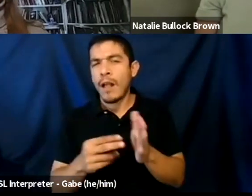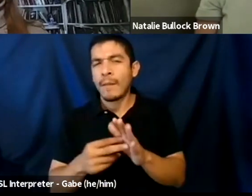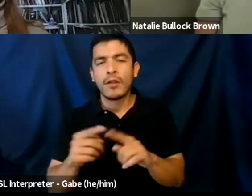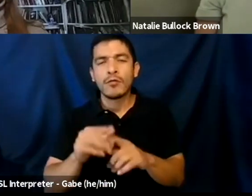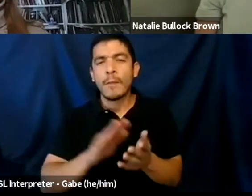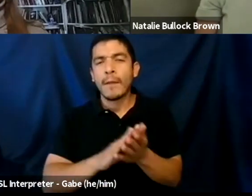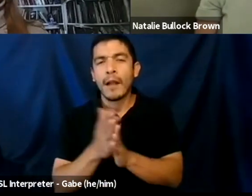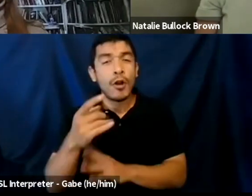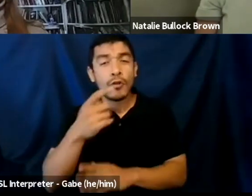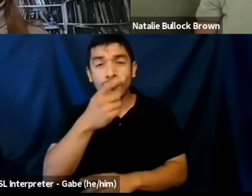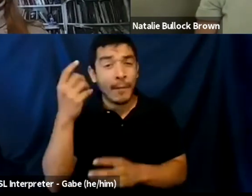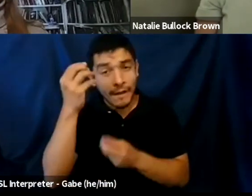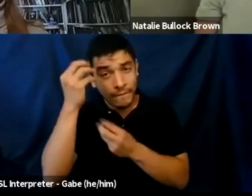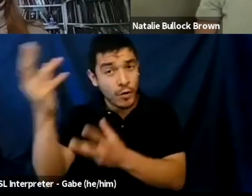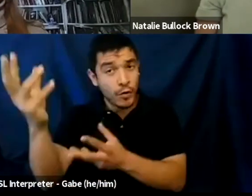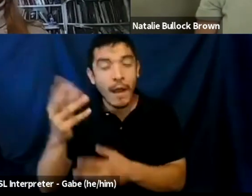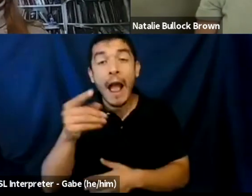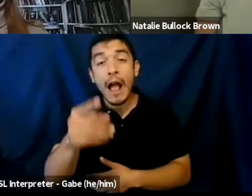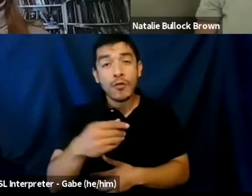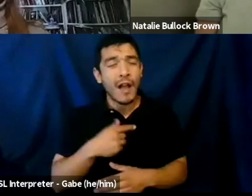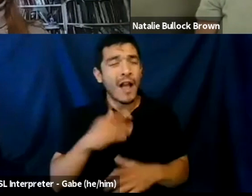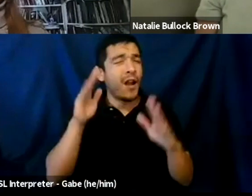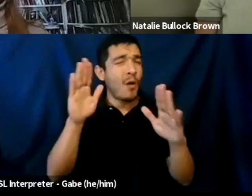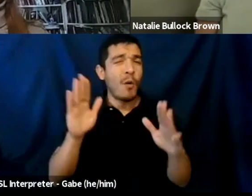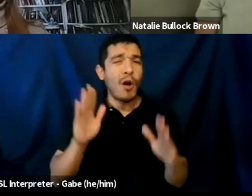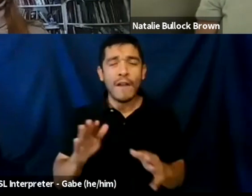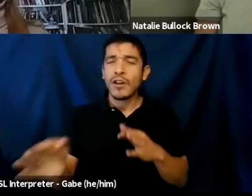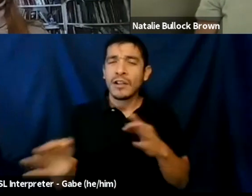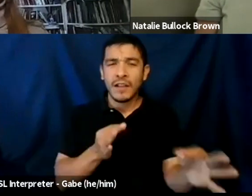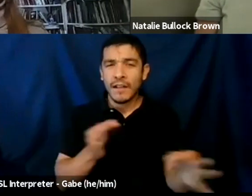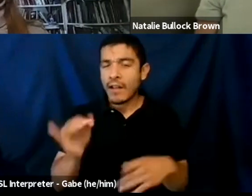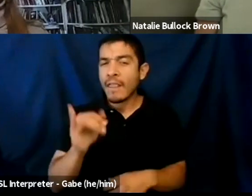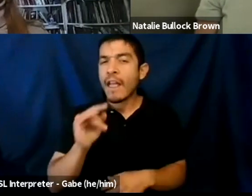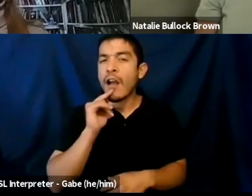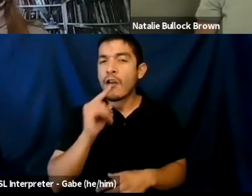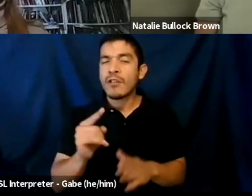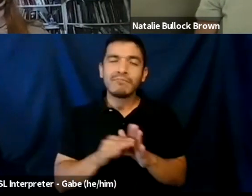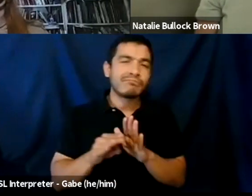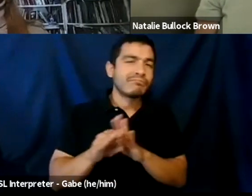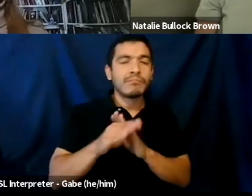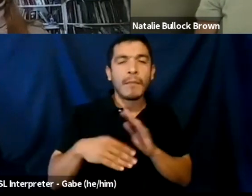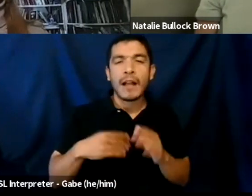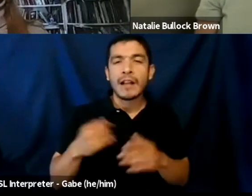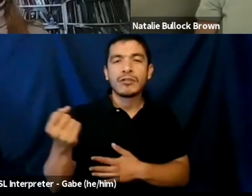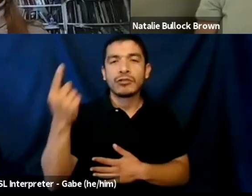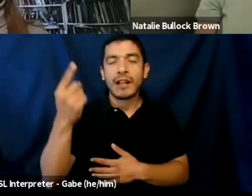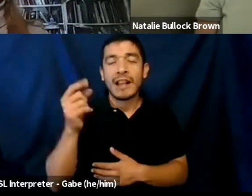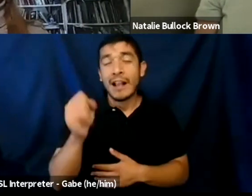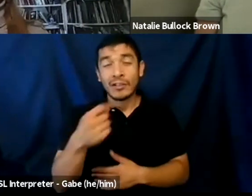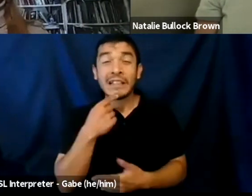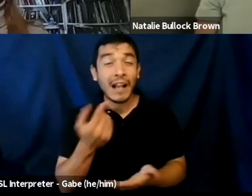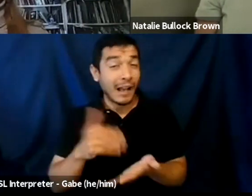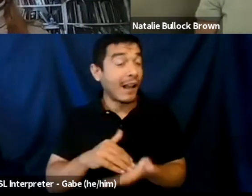and you had a really excellent definition that helped me advance my understanding of it. And I wonder if you could share that.